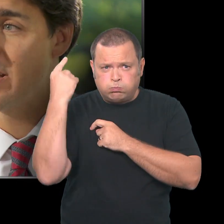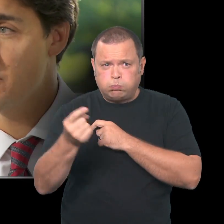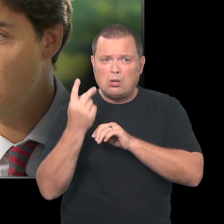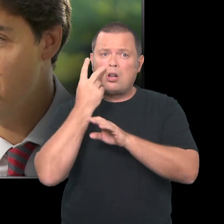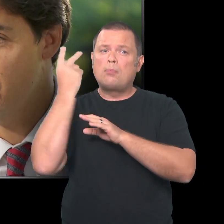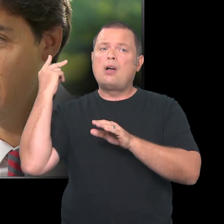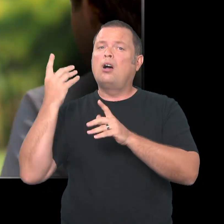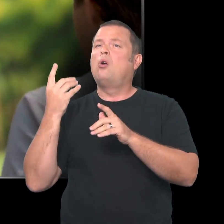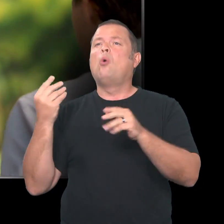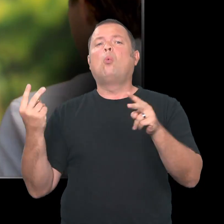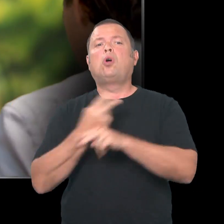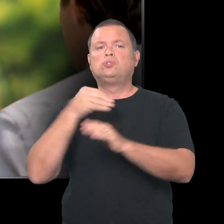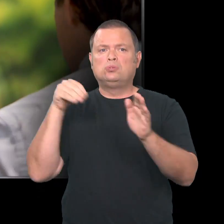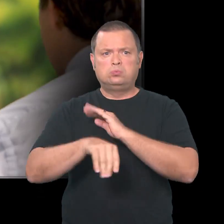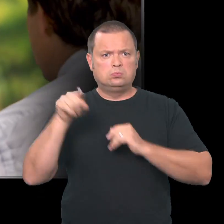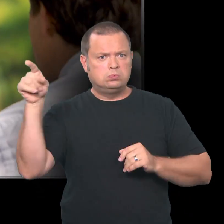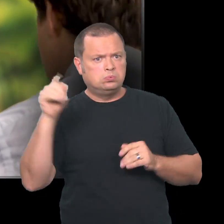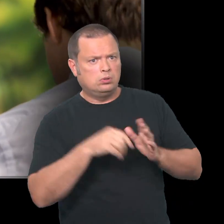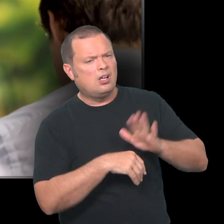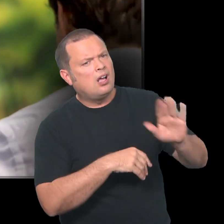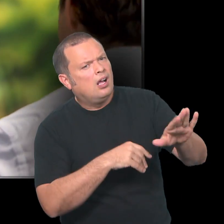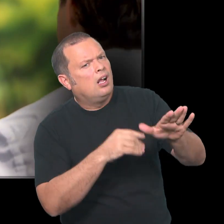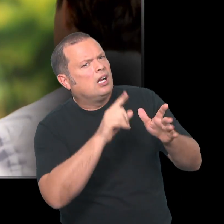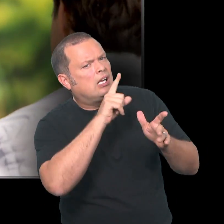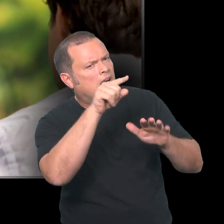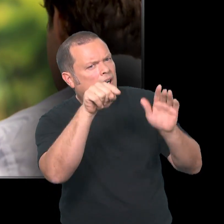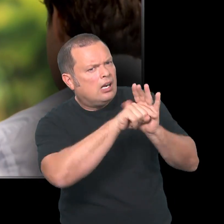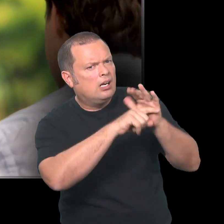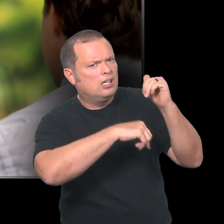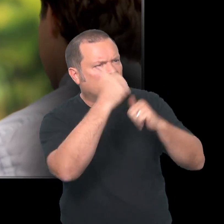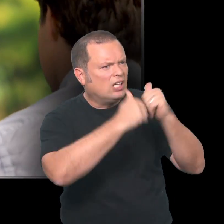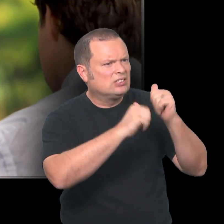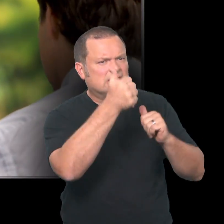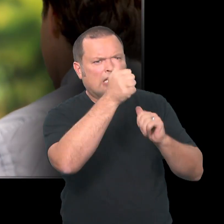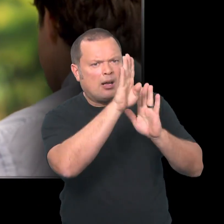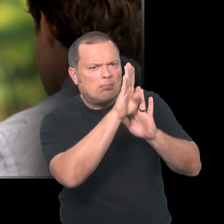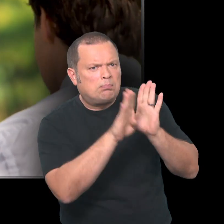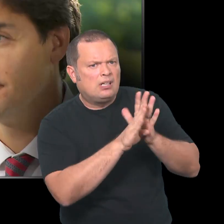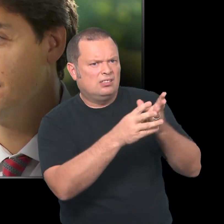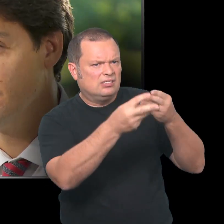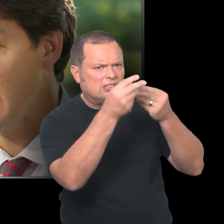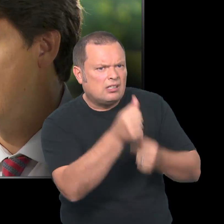of any Prime Minister in 80 years. You have to go back to the Great Depression. He went through a deficit infrastructure program